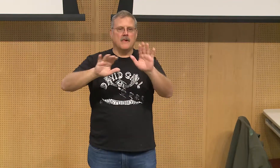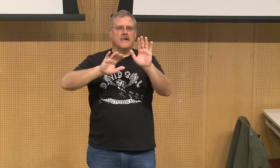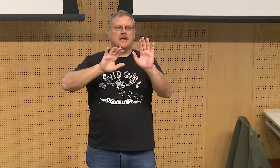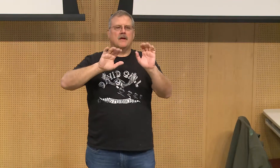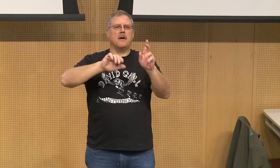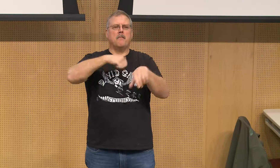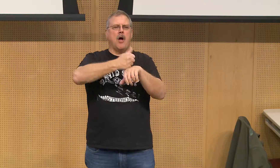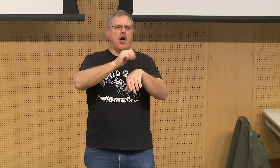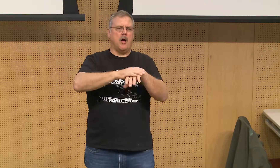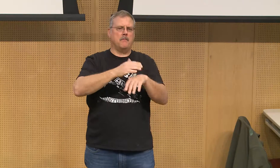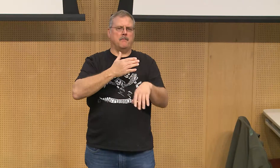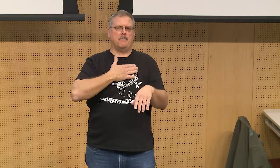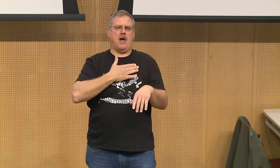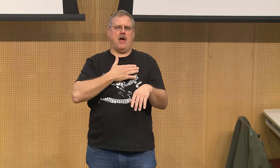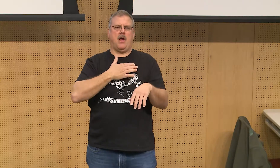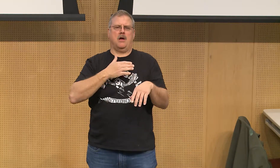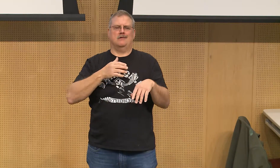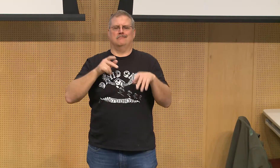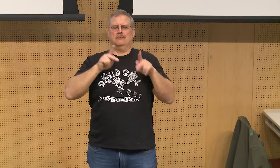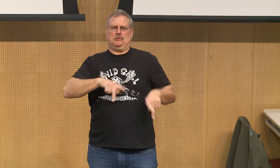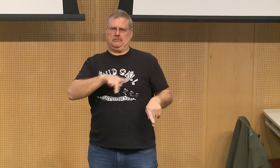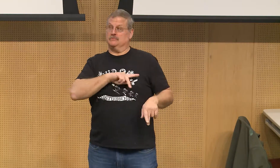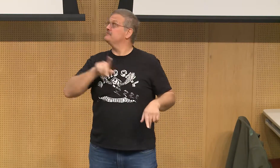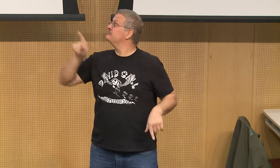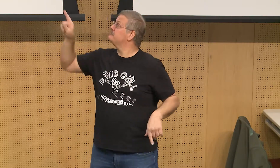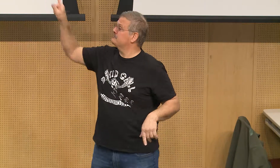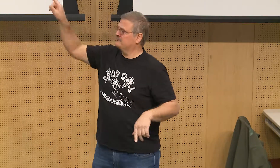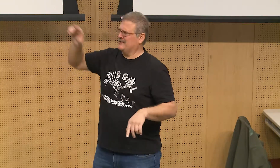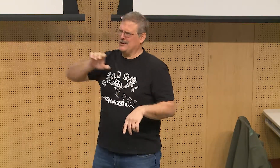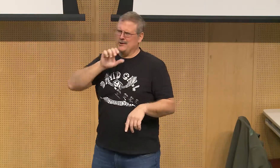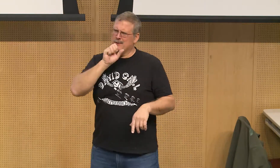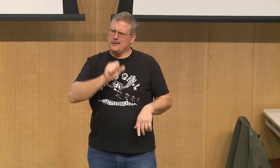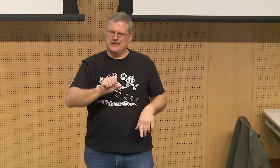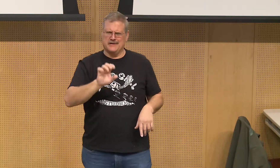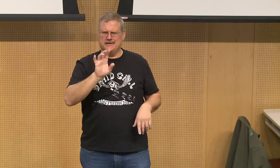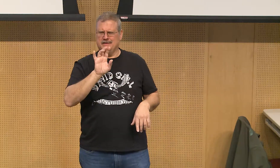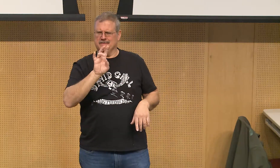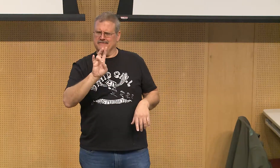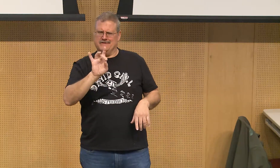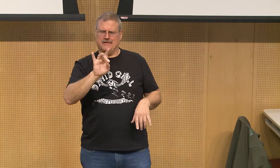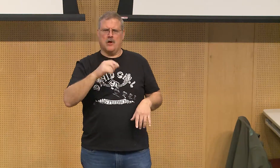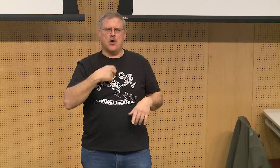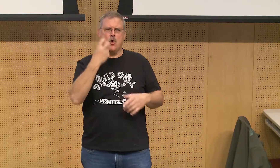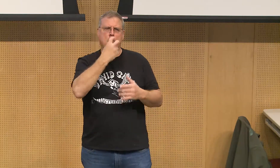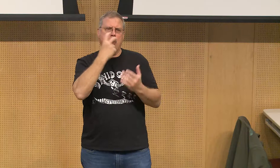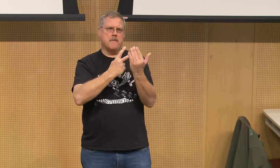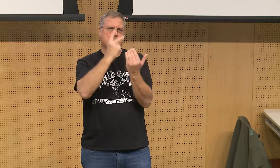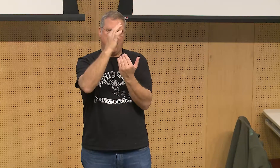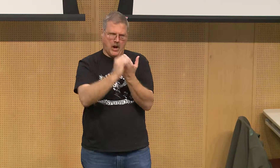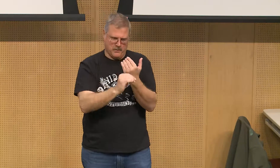It's based on my personal personality. I think in '78, there was a program I had.